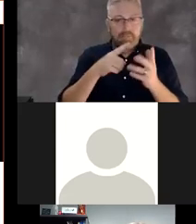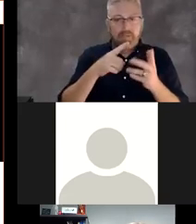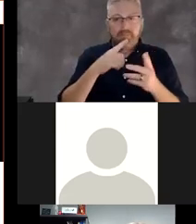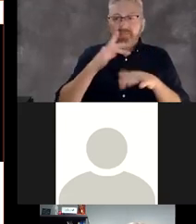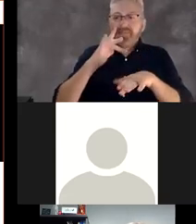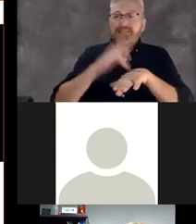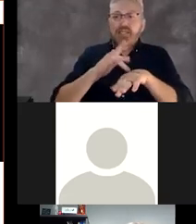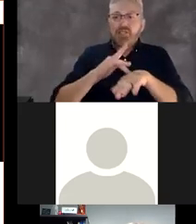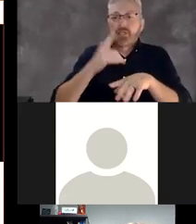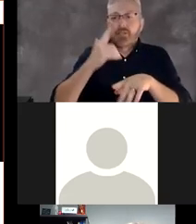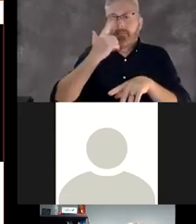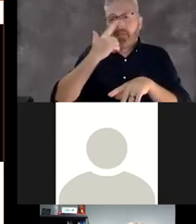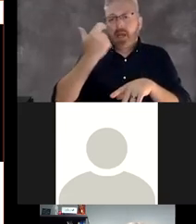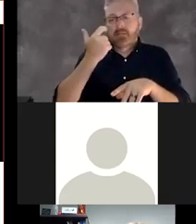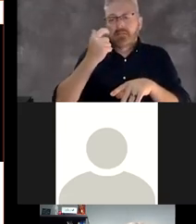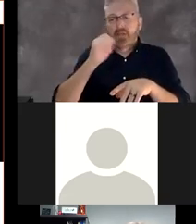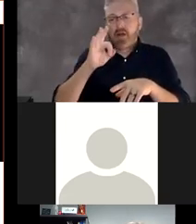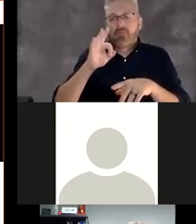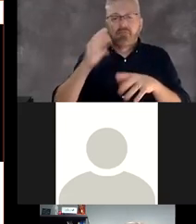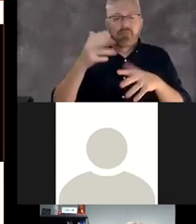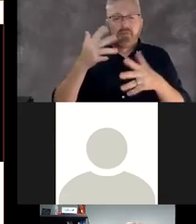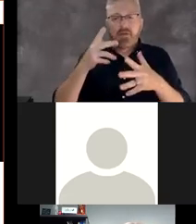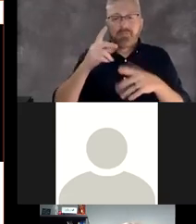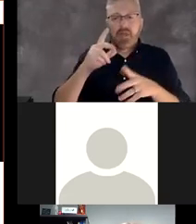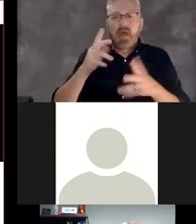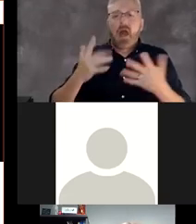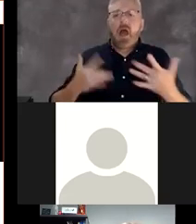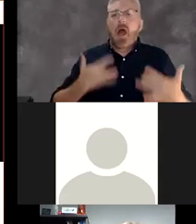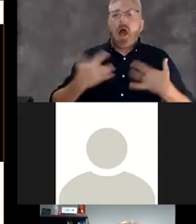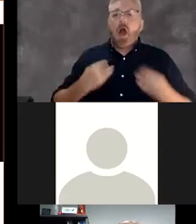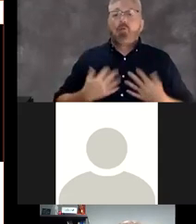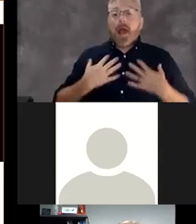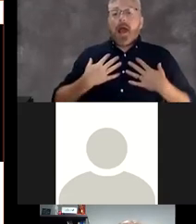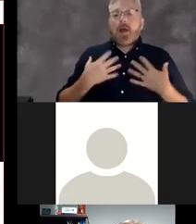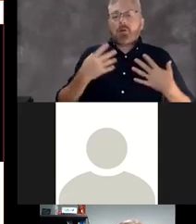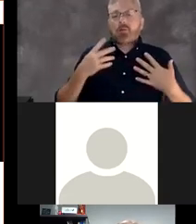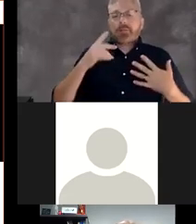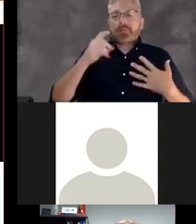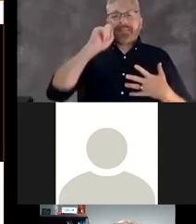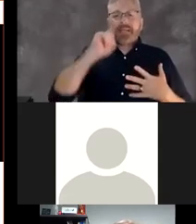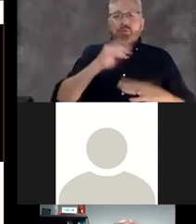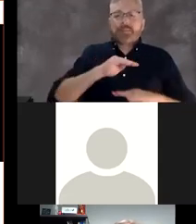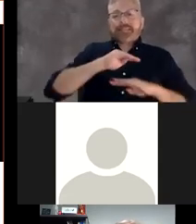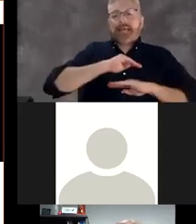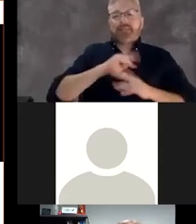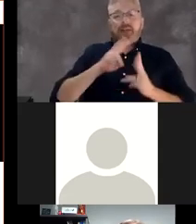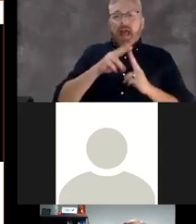BECAUSE OF -- TO AROUSE OR SEXUALLY SATISFY EITHER PARTY,